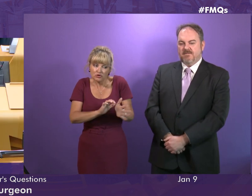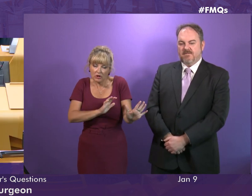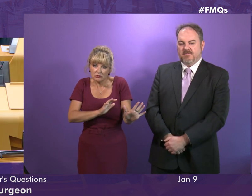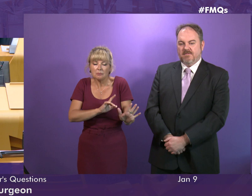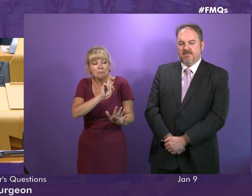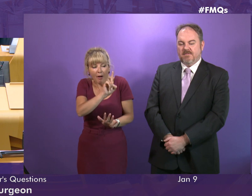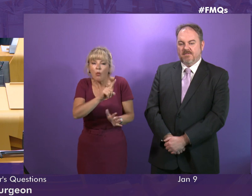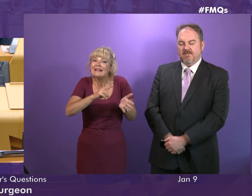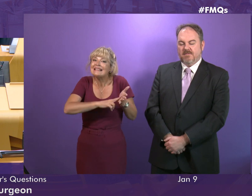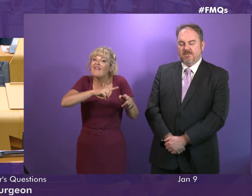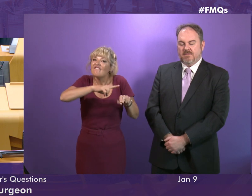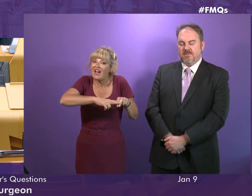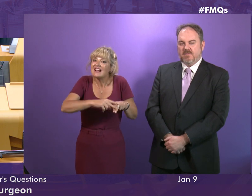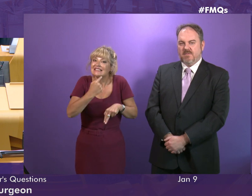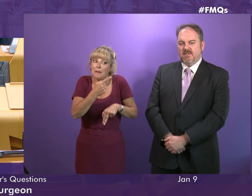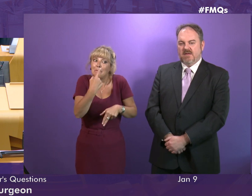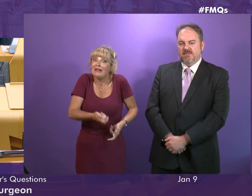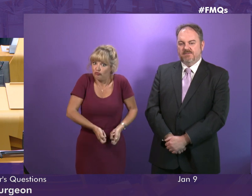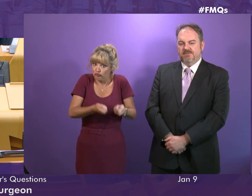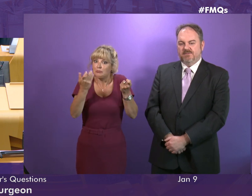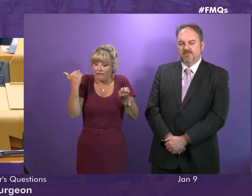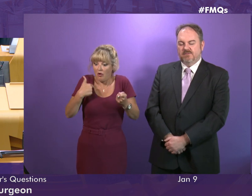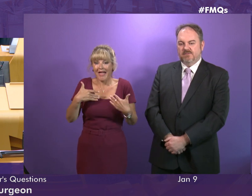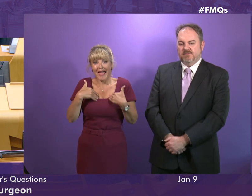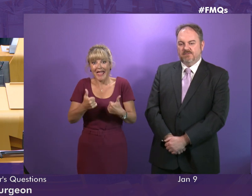As Neil Findlay has said, he raised the issue before, and the health secretary wrote to